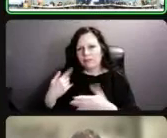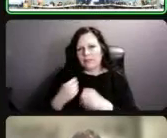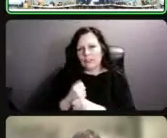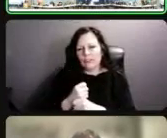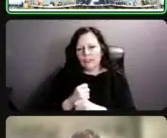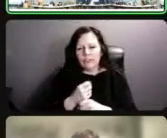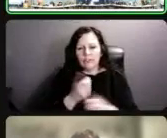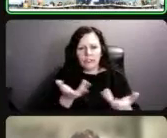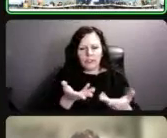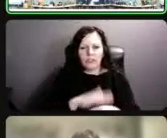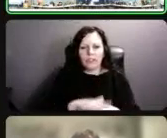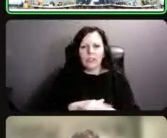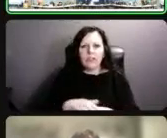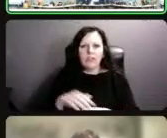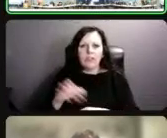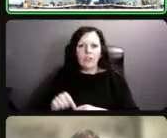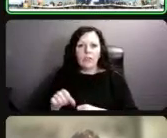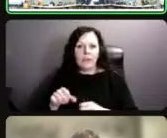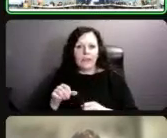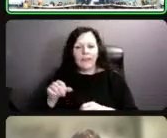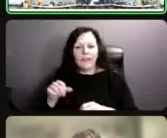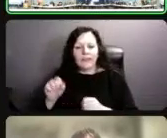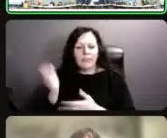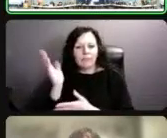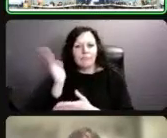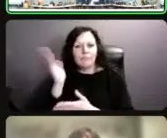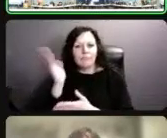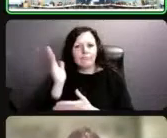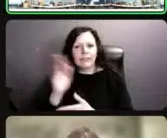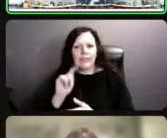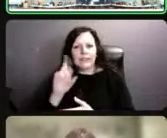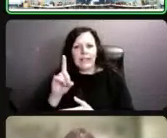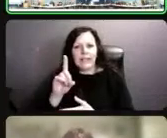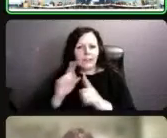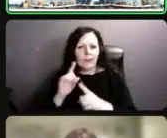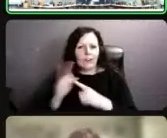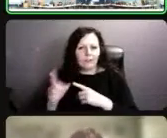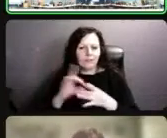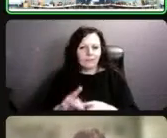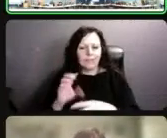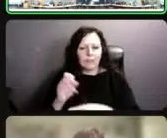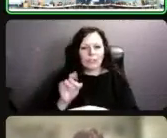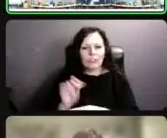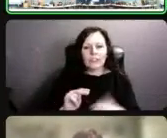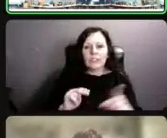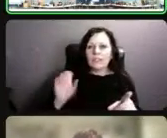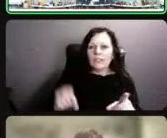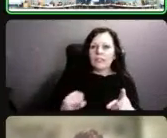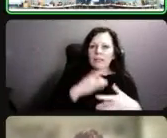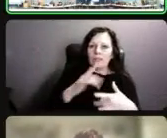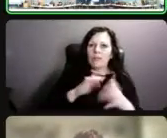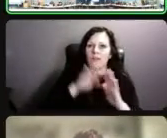WE HAD LESS THAN FOUR THOUSAND